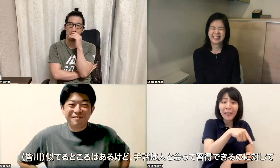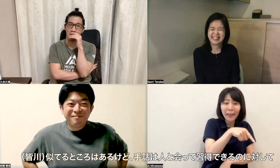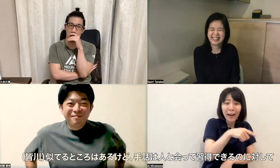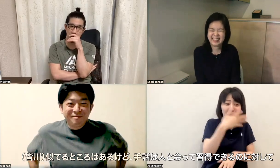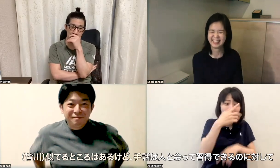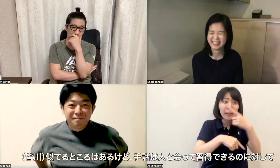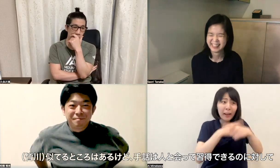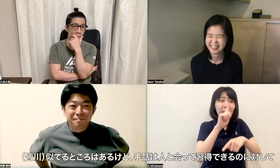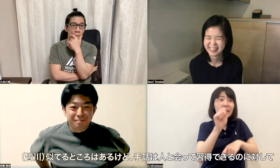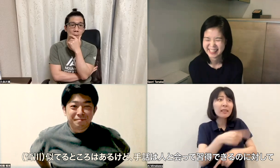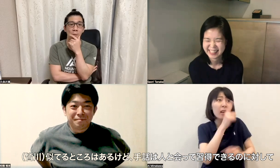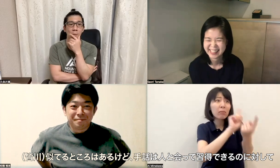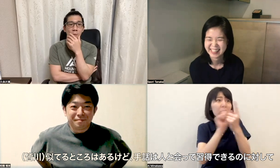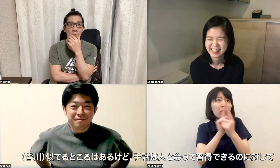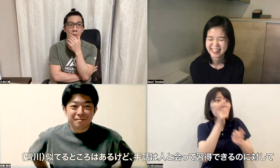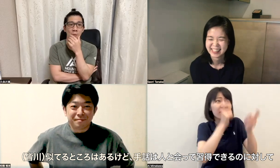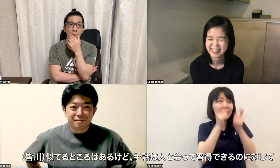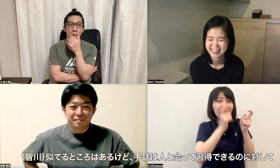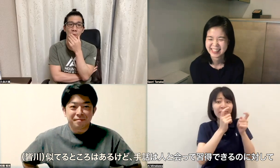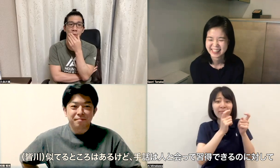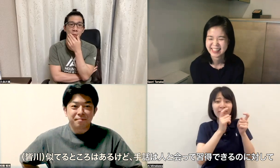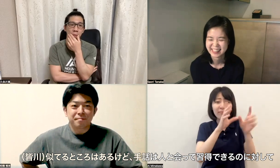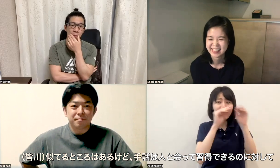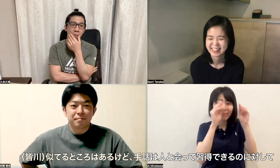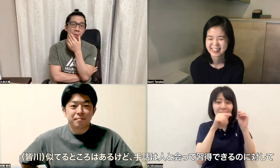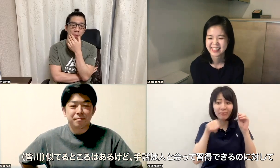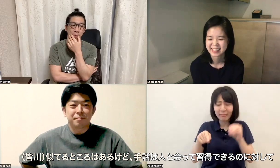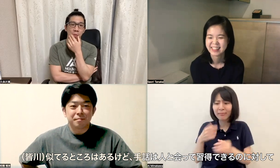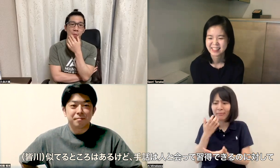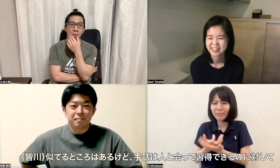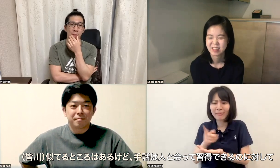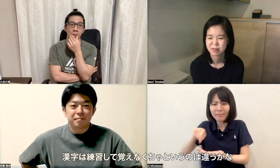We can acquire sign language through people,